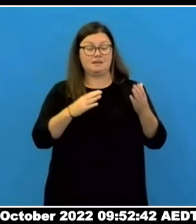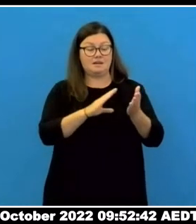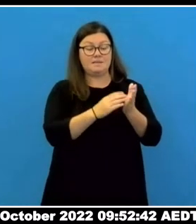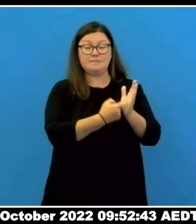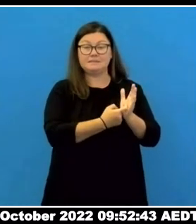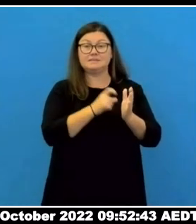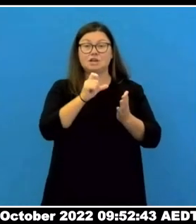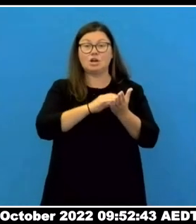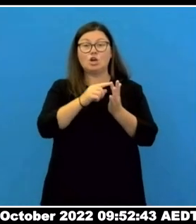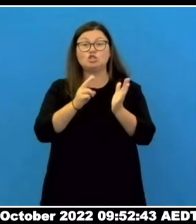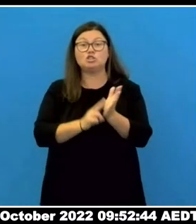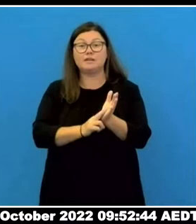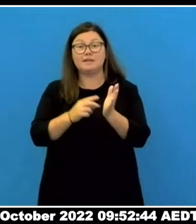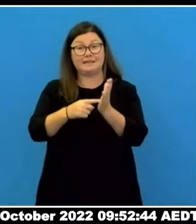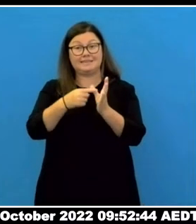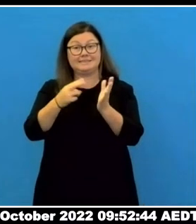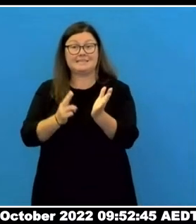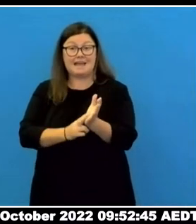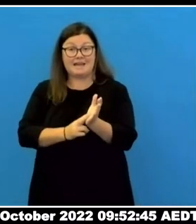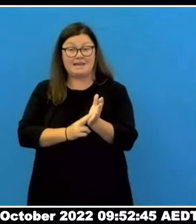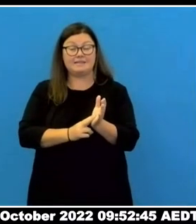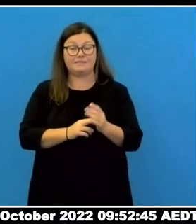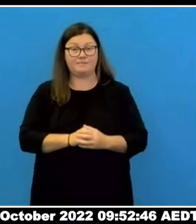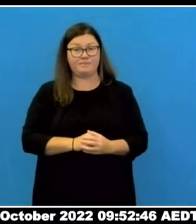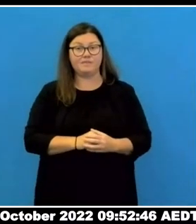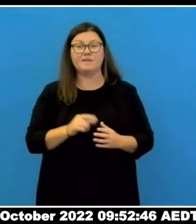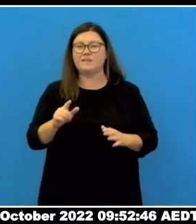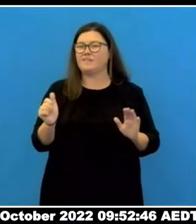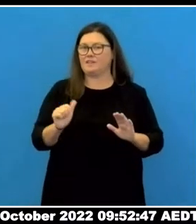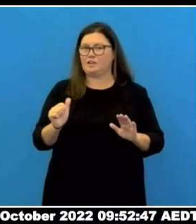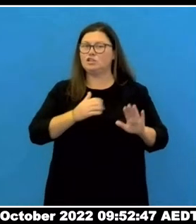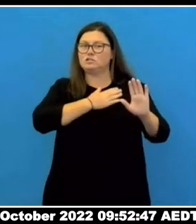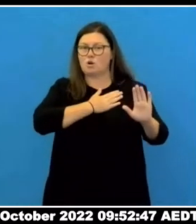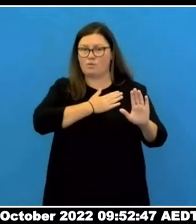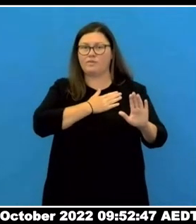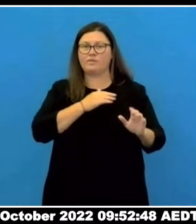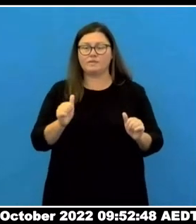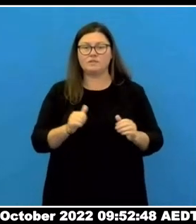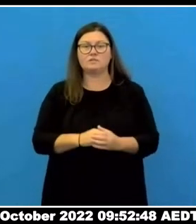He's taken his oath or affirmation, and if the Commissioners are ready we can proceed.